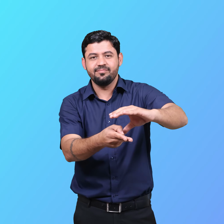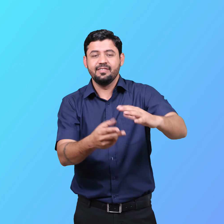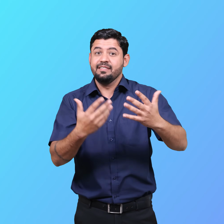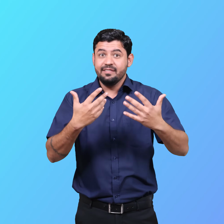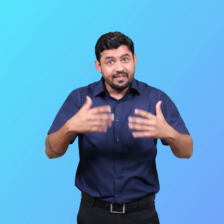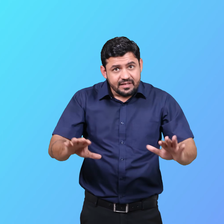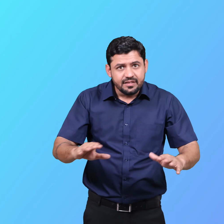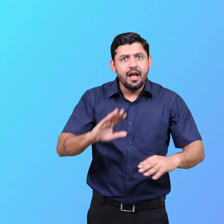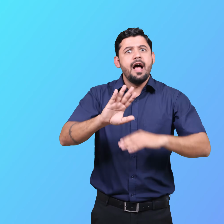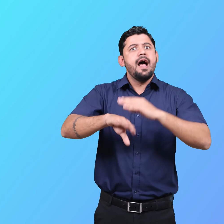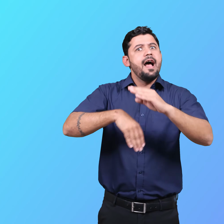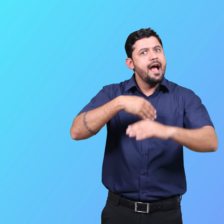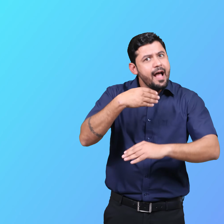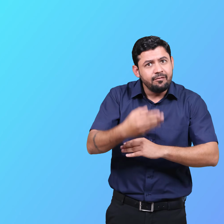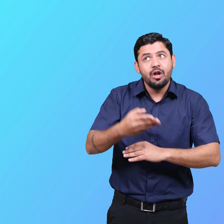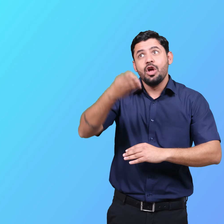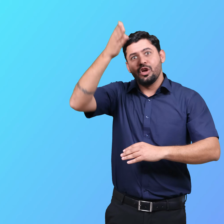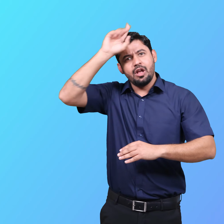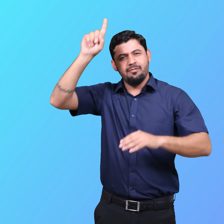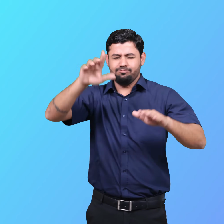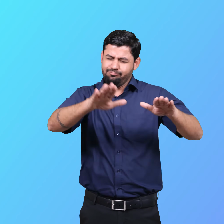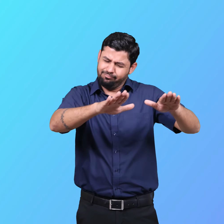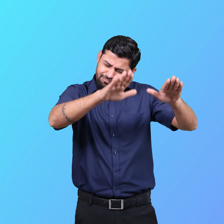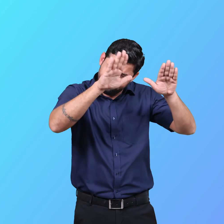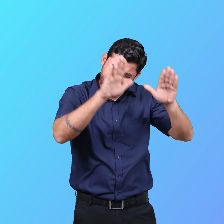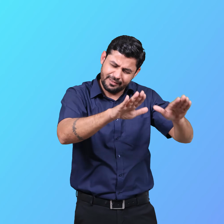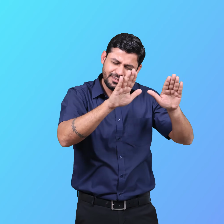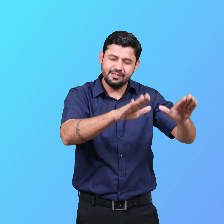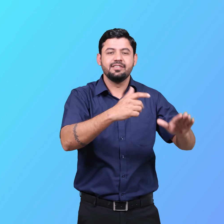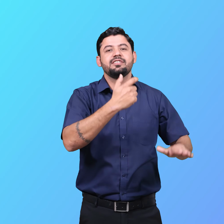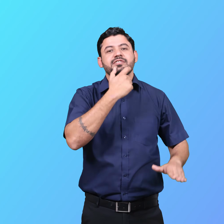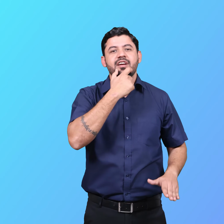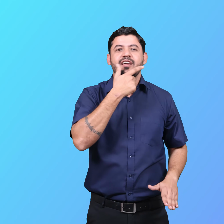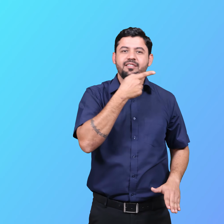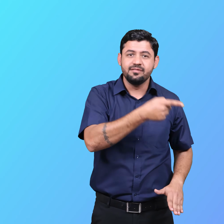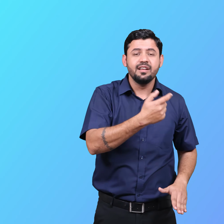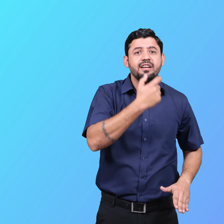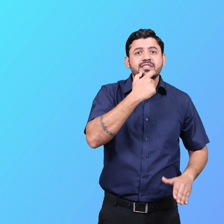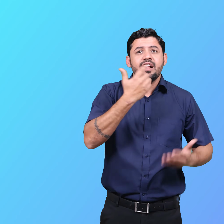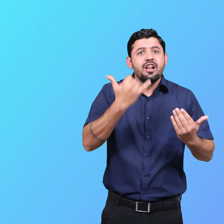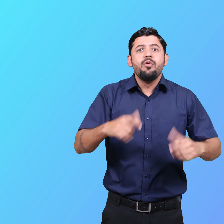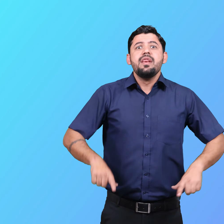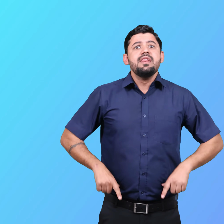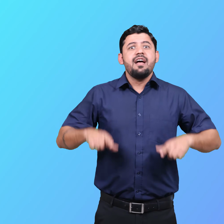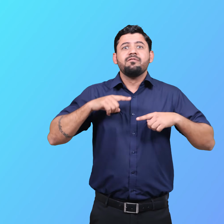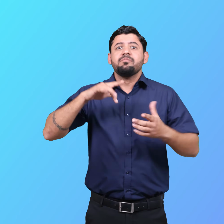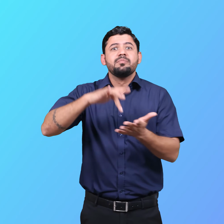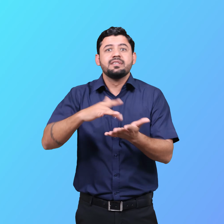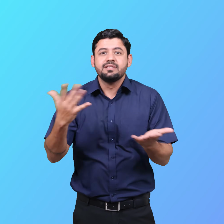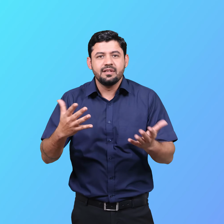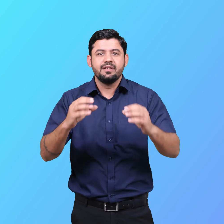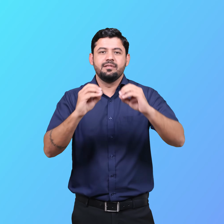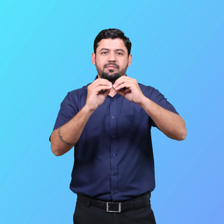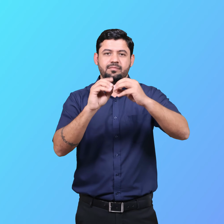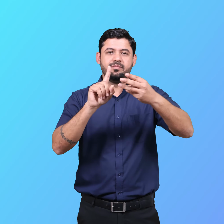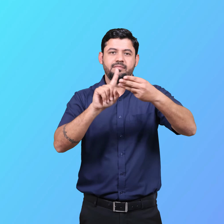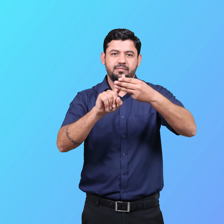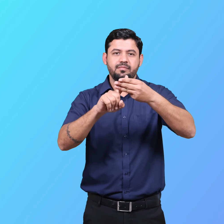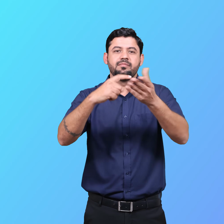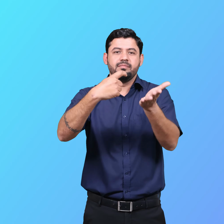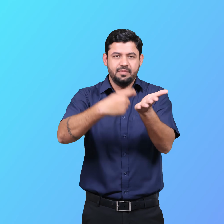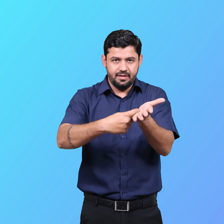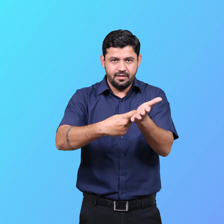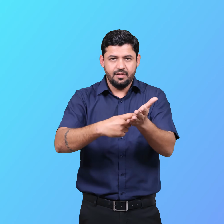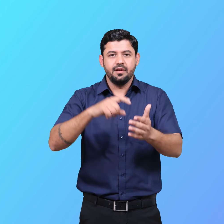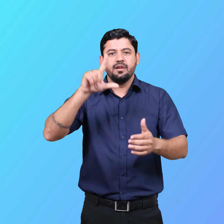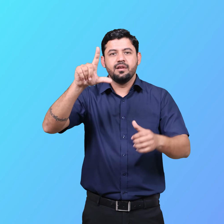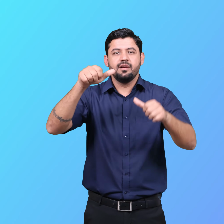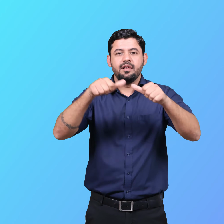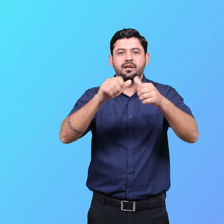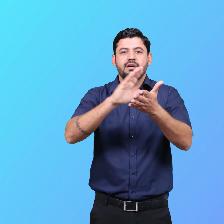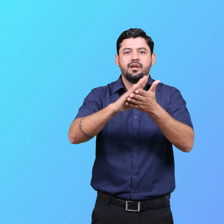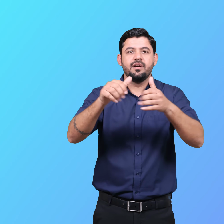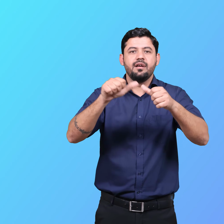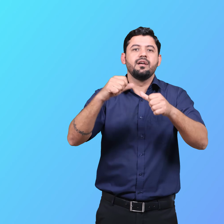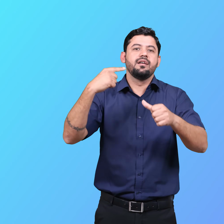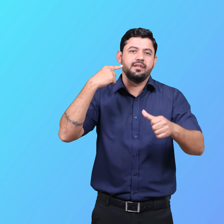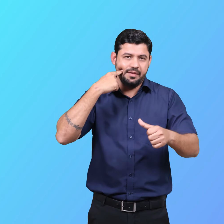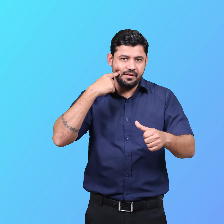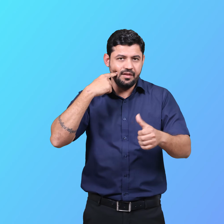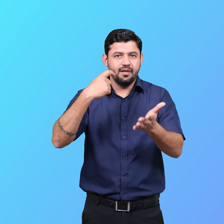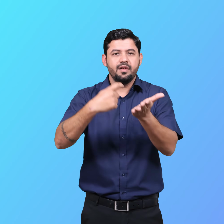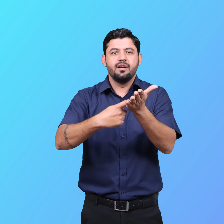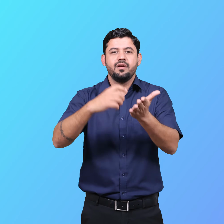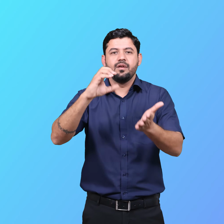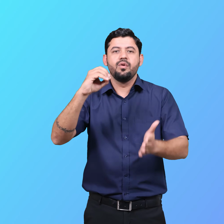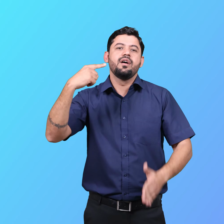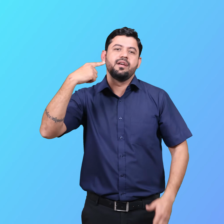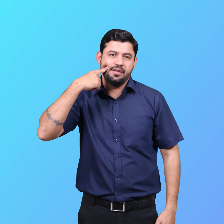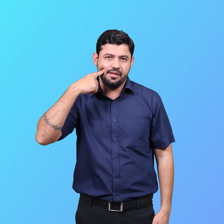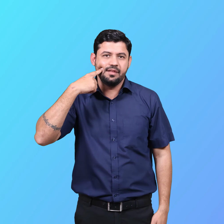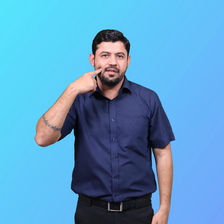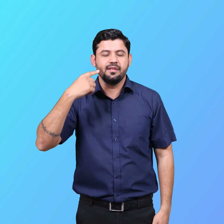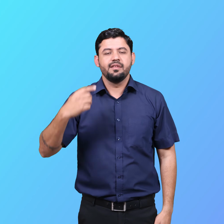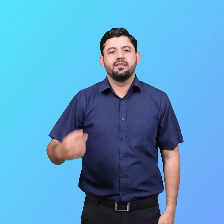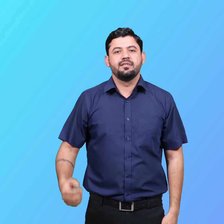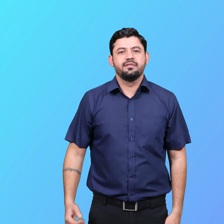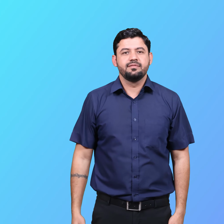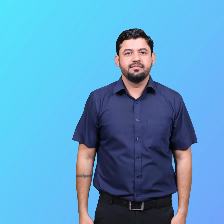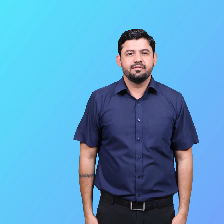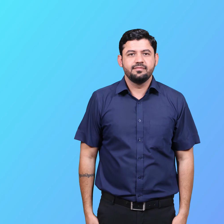After Abraham died, God blessed Isaac. He was living at Beer Lahai Roi.